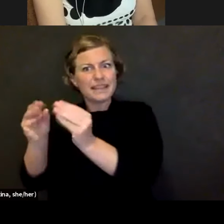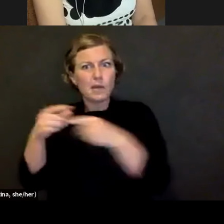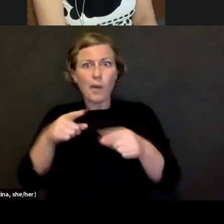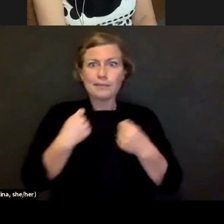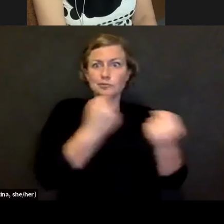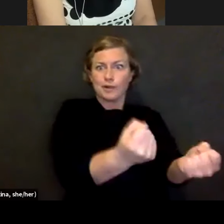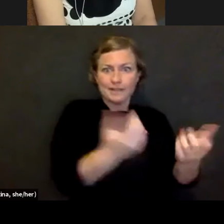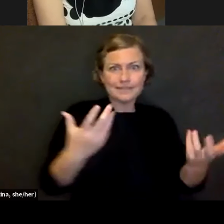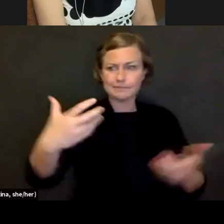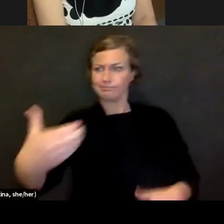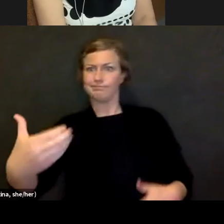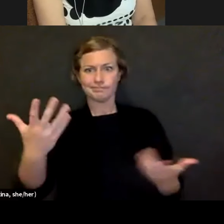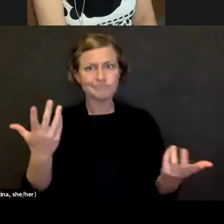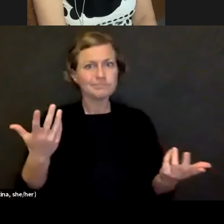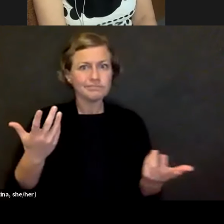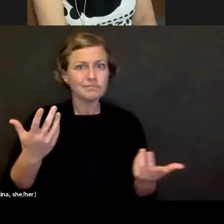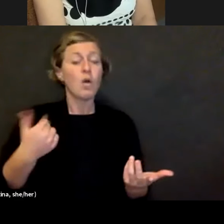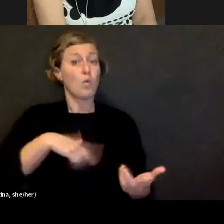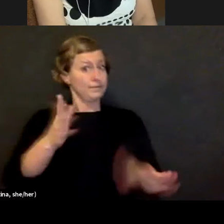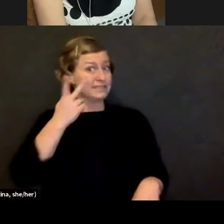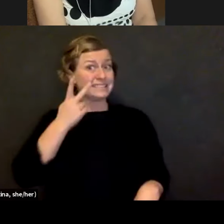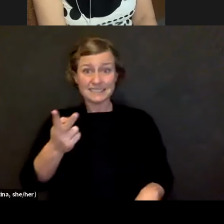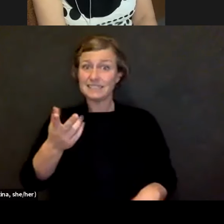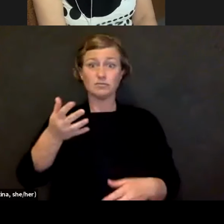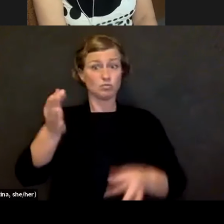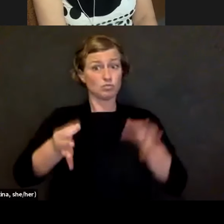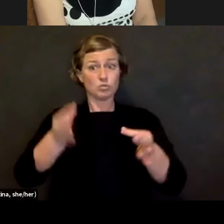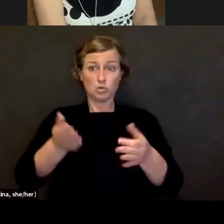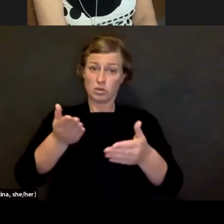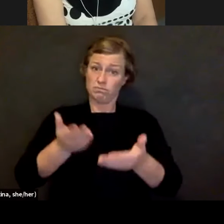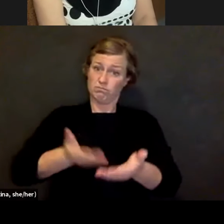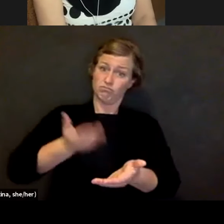set up